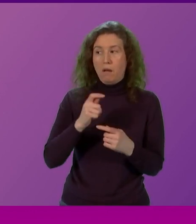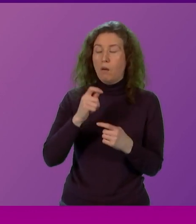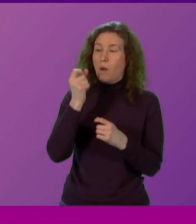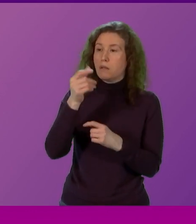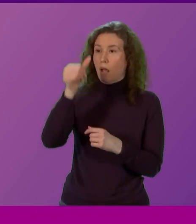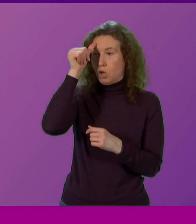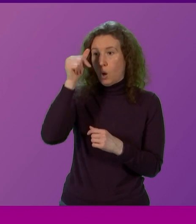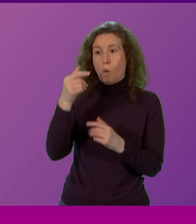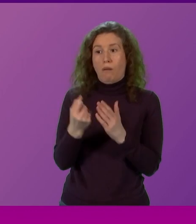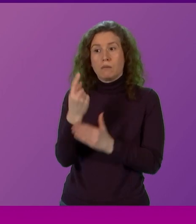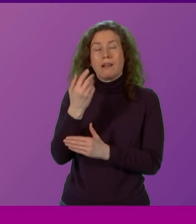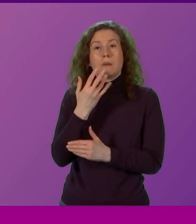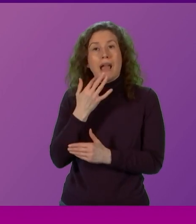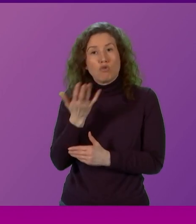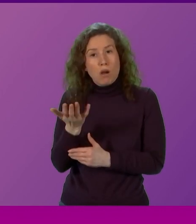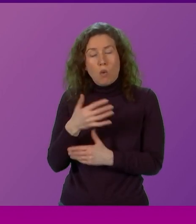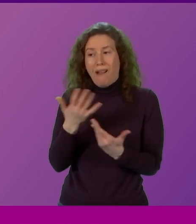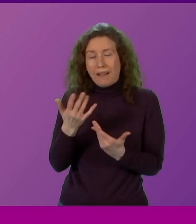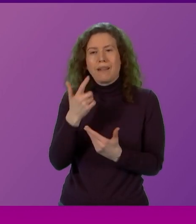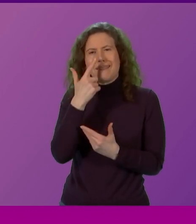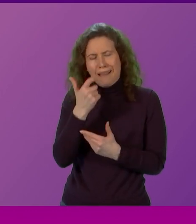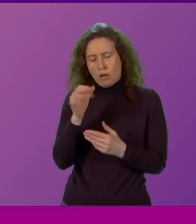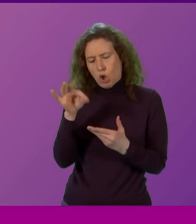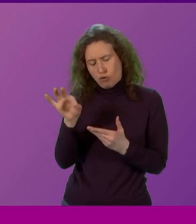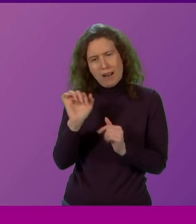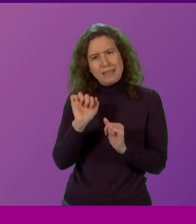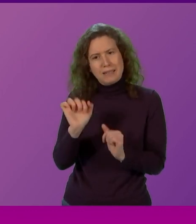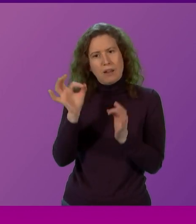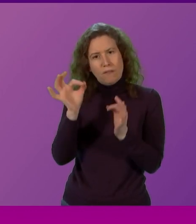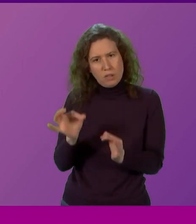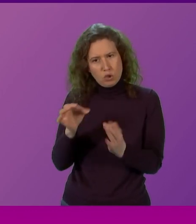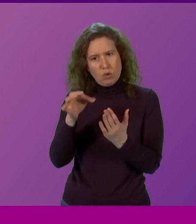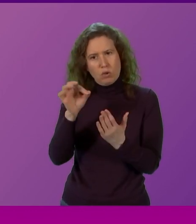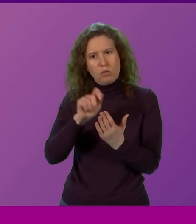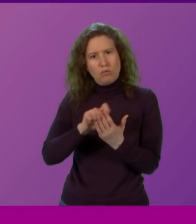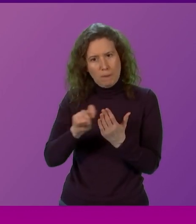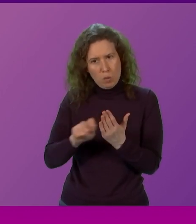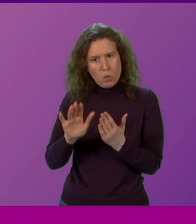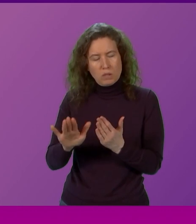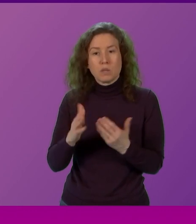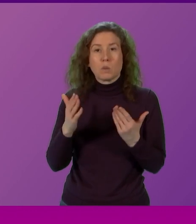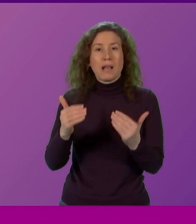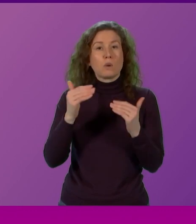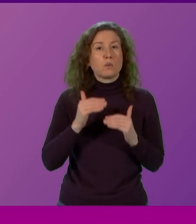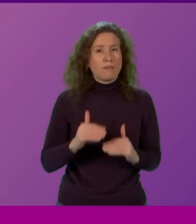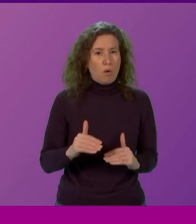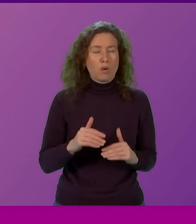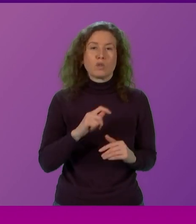an inaccuracy in any comment can correct the Official Report in that regard. We will now move to members’ business.